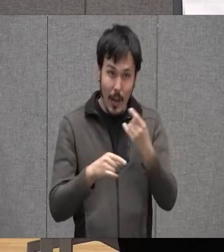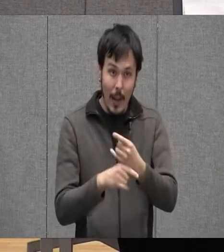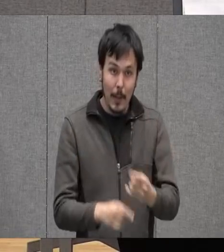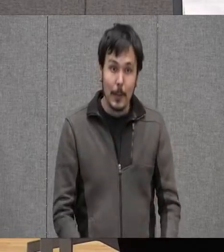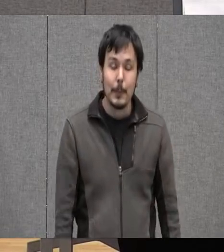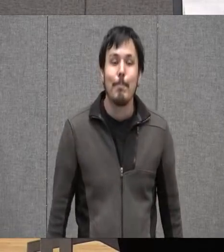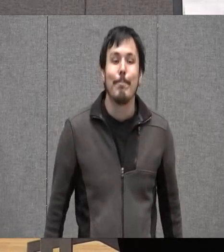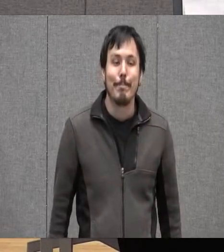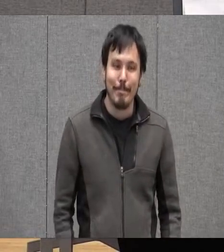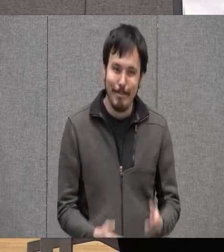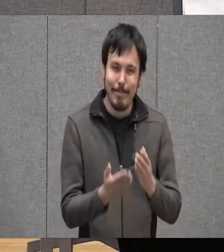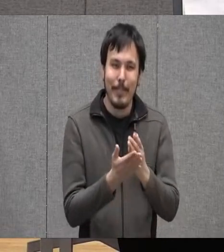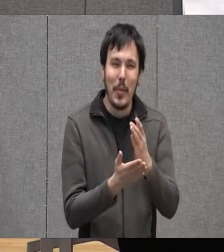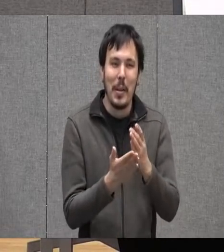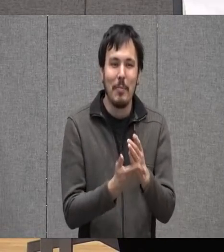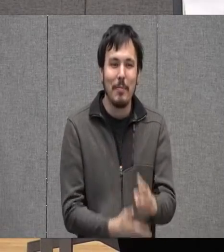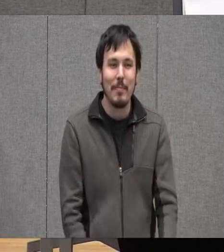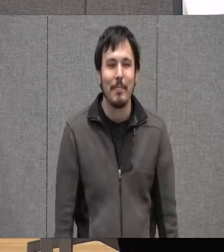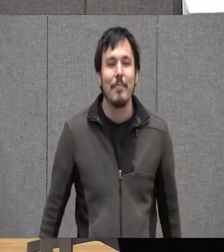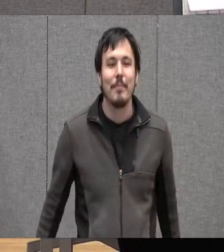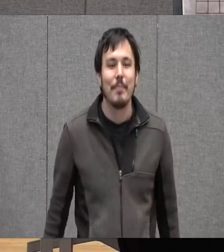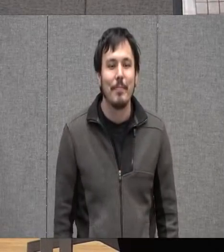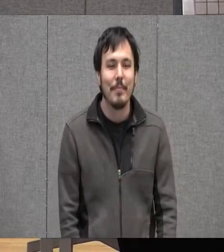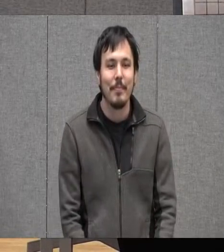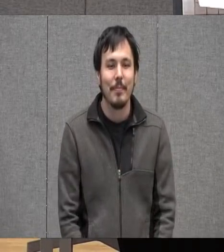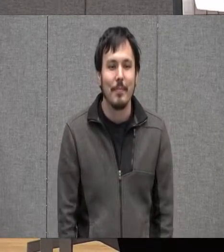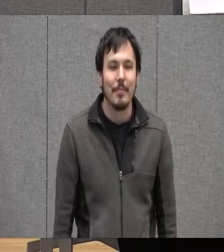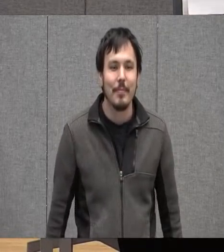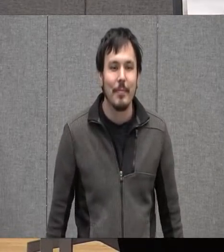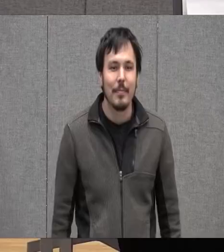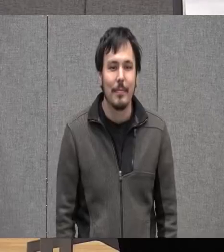All right, let's see here, we've got.